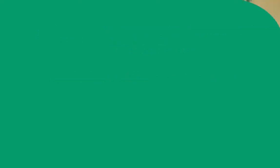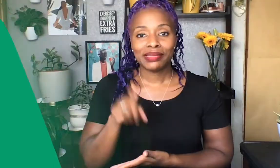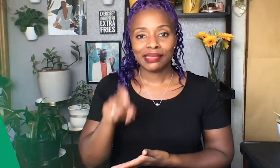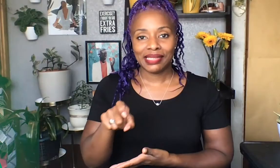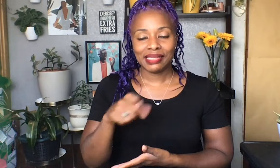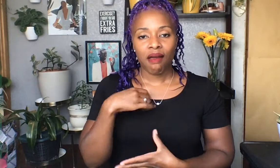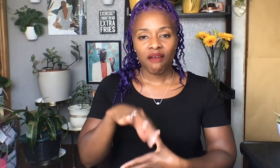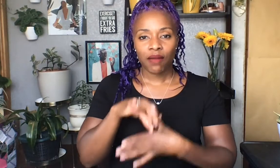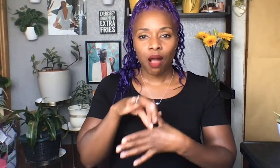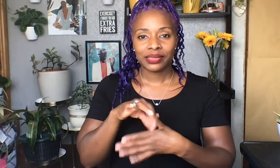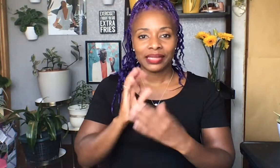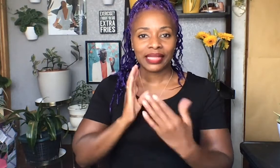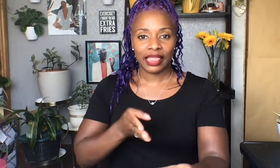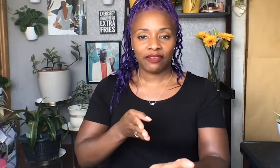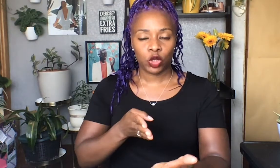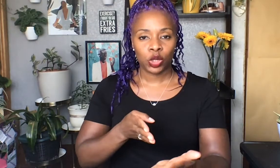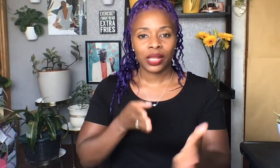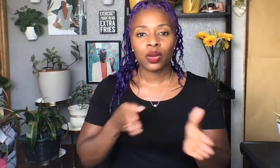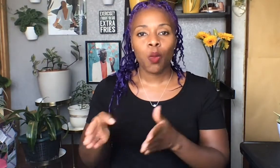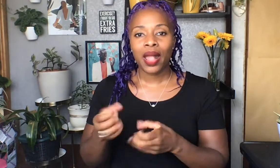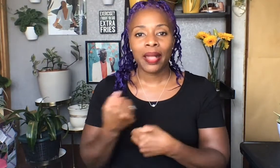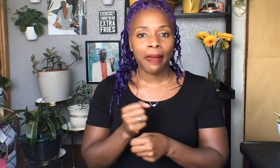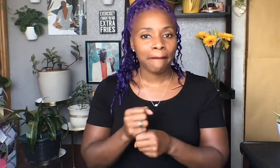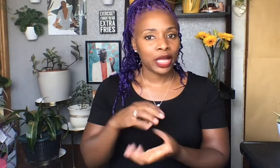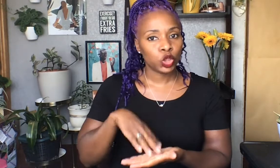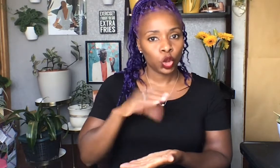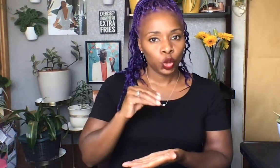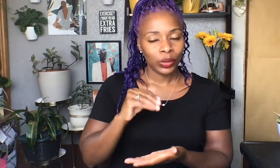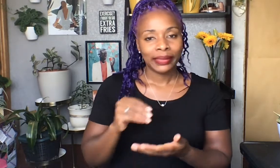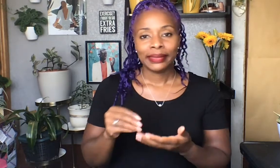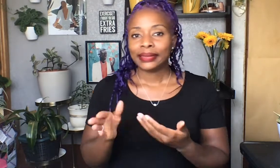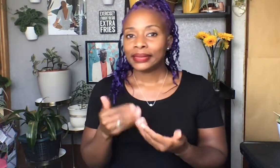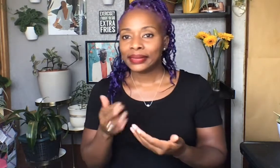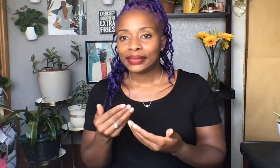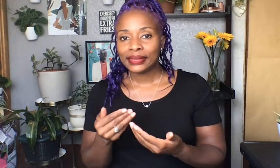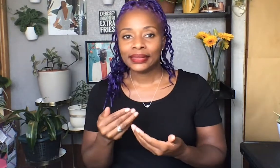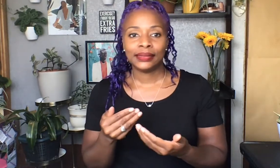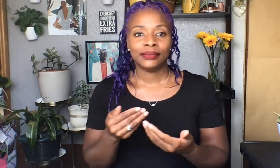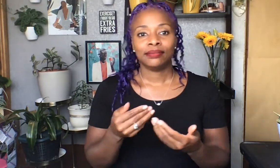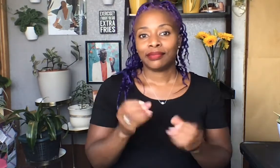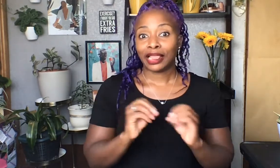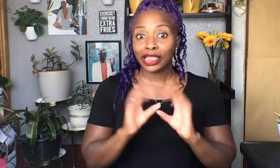You will need to have your content delivery organized in a way that makes learning easy, clear,